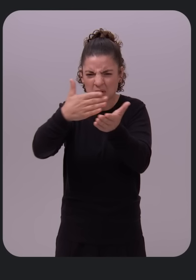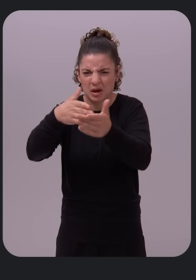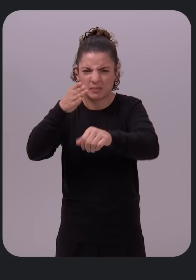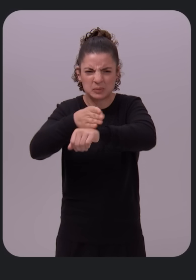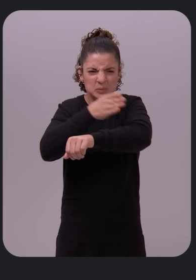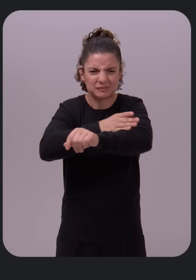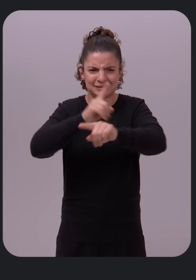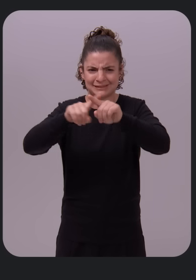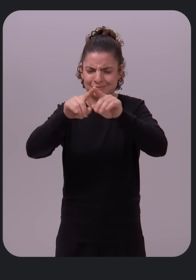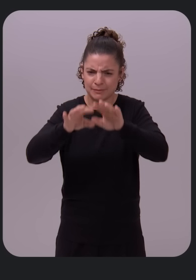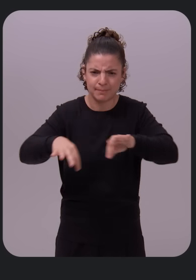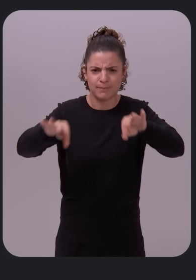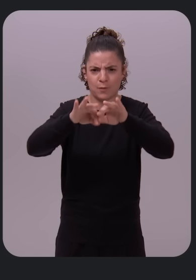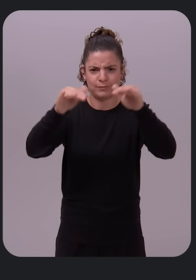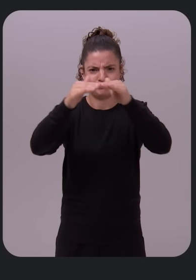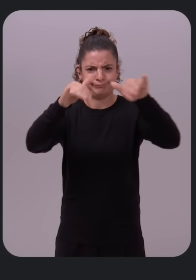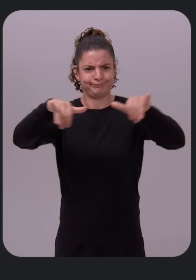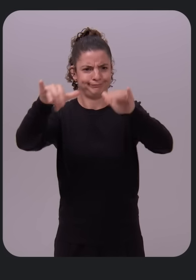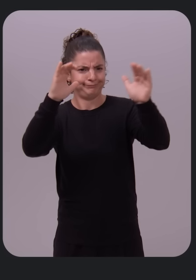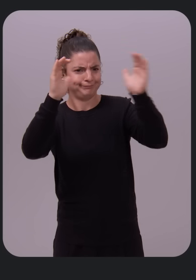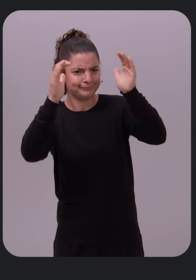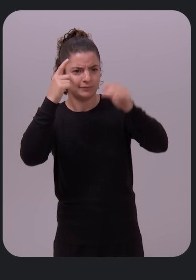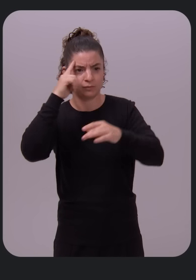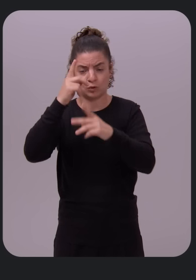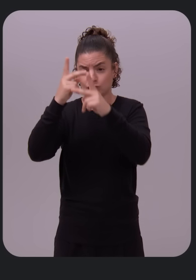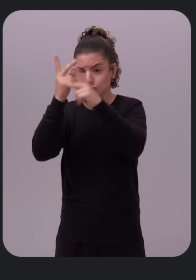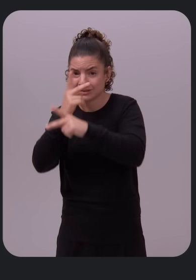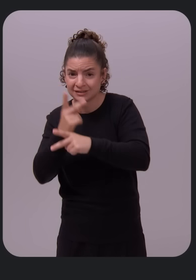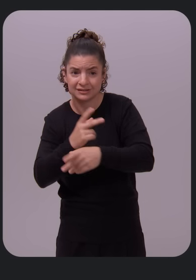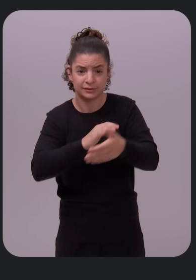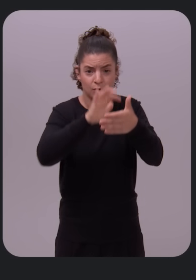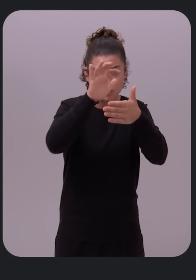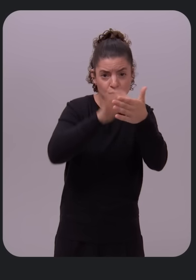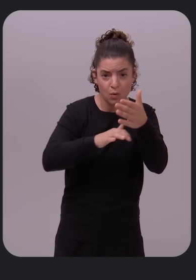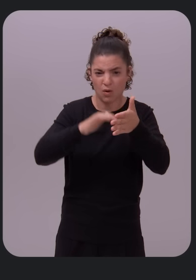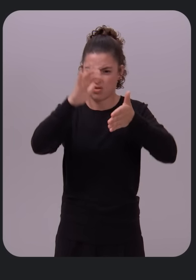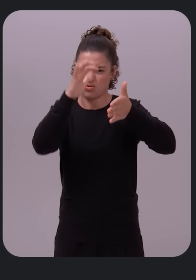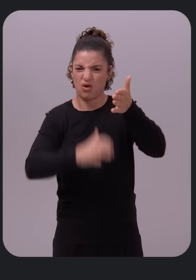improving across key benchmarks for reasoning, code, and long context.